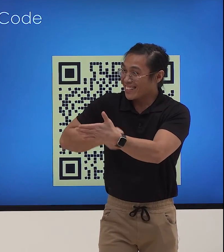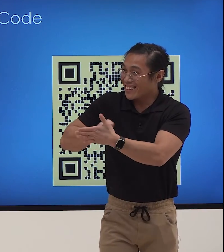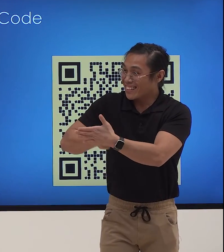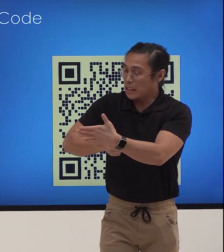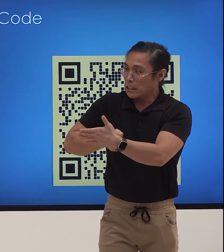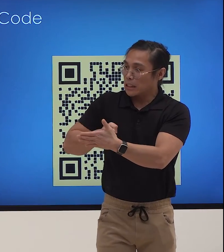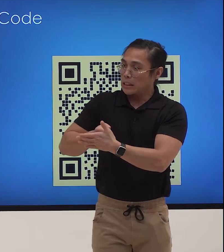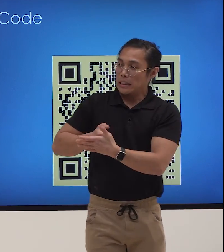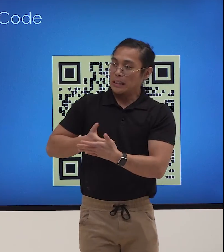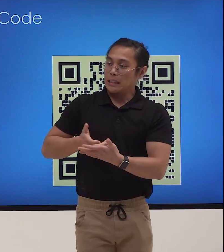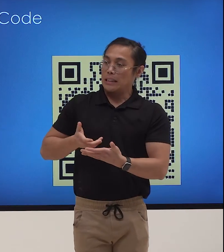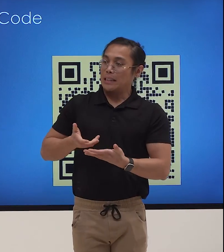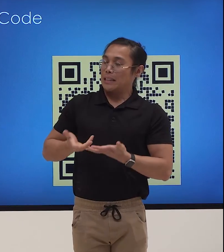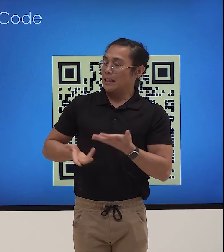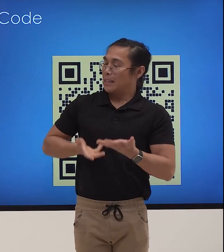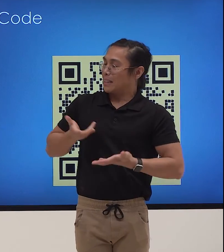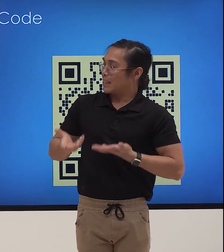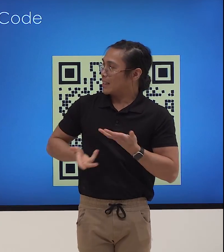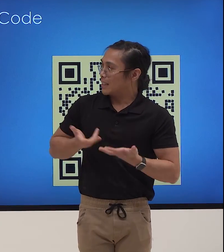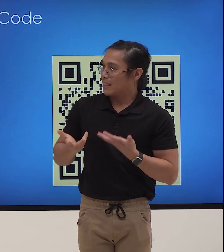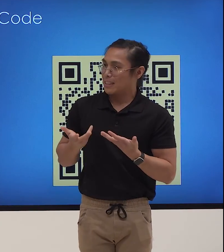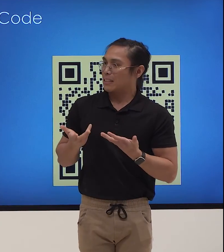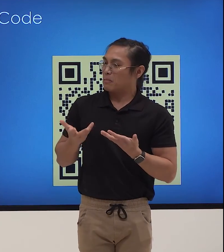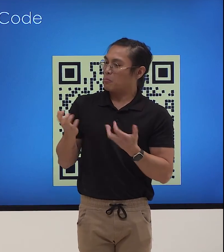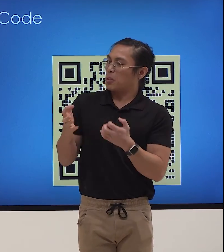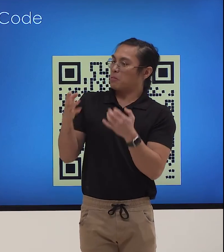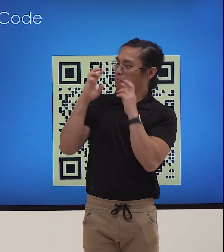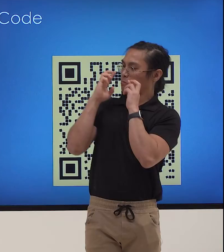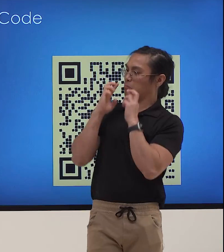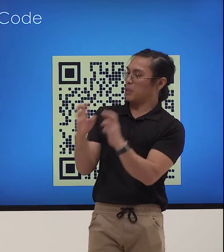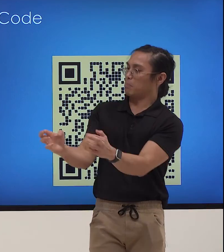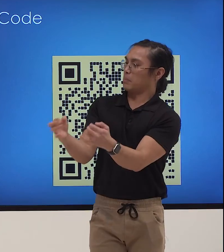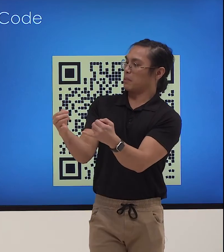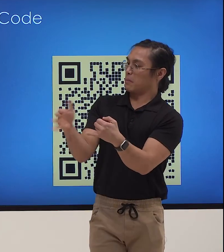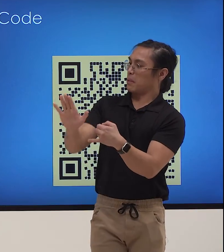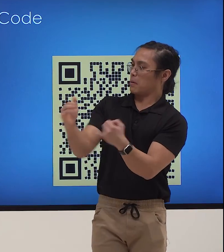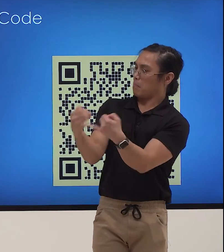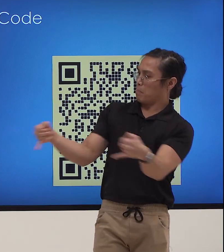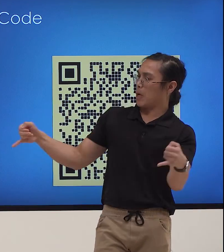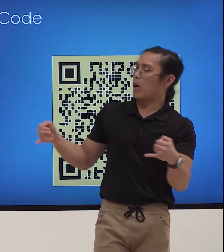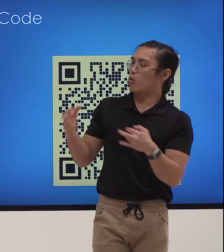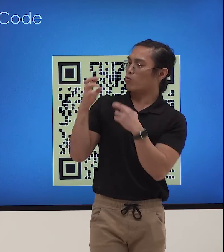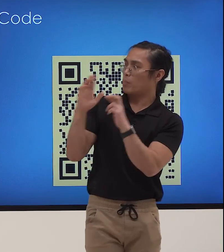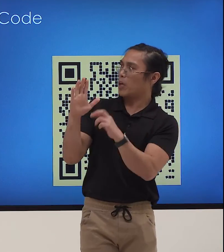trying to make that--sure that there's that engagement. But, you know, whatever the comfort level may be or the boundary.